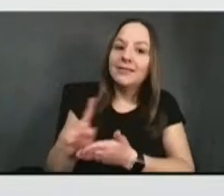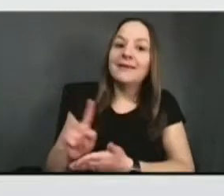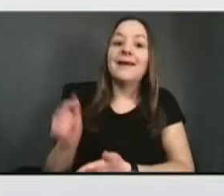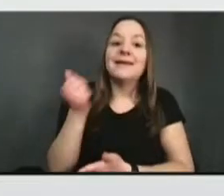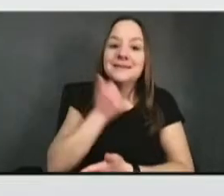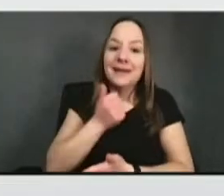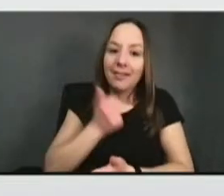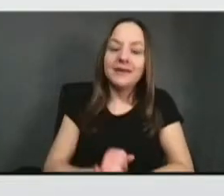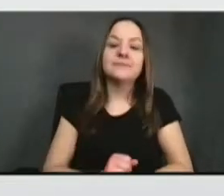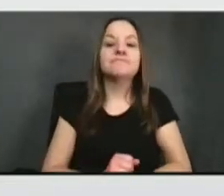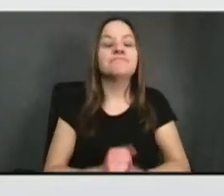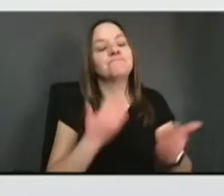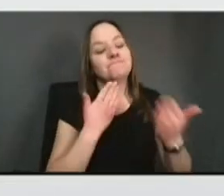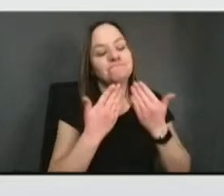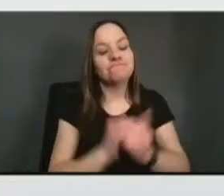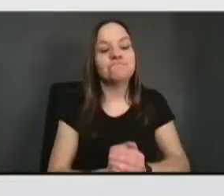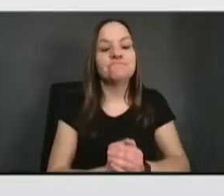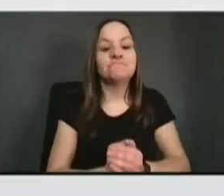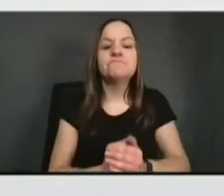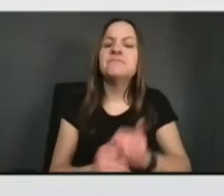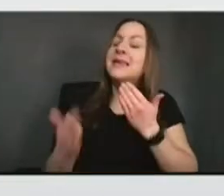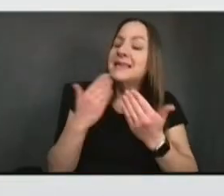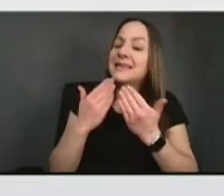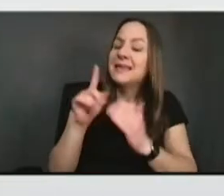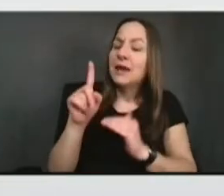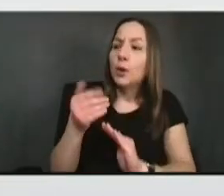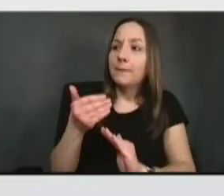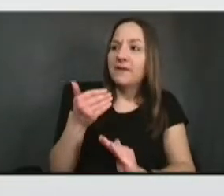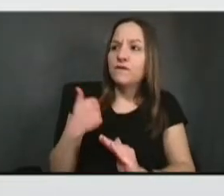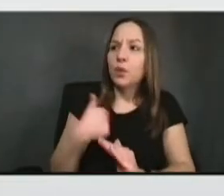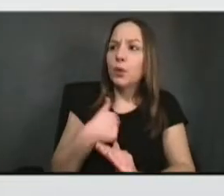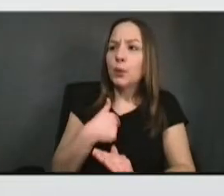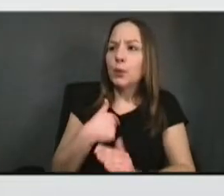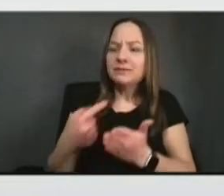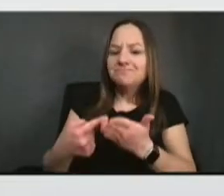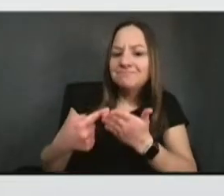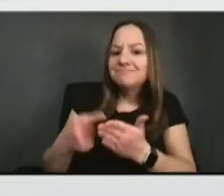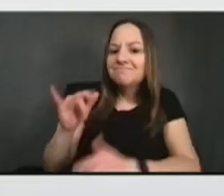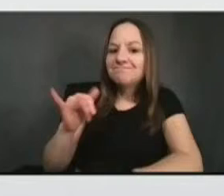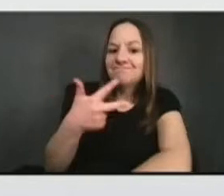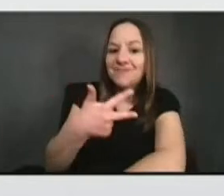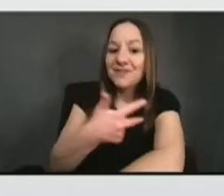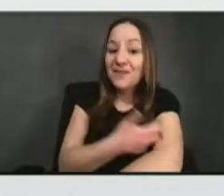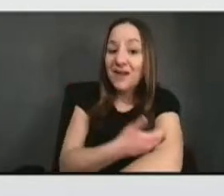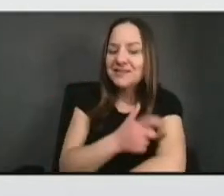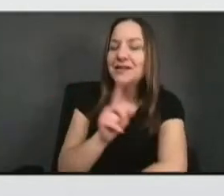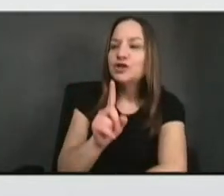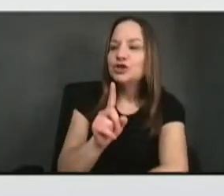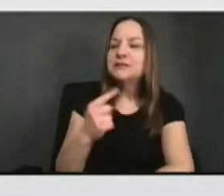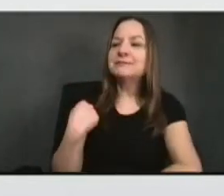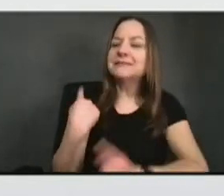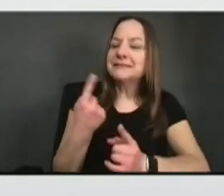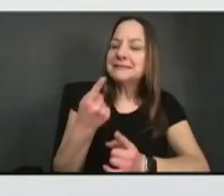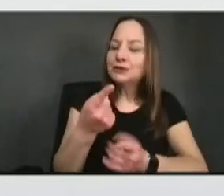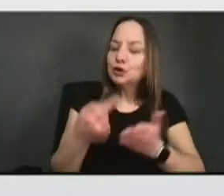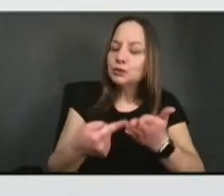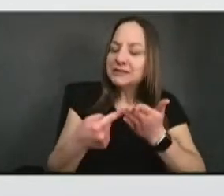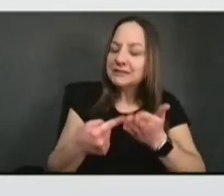daily. Thank you. Thank you, Mr Carson. Before we moved to that